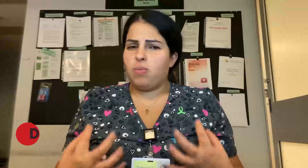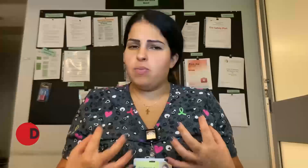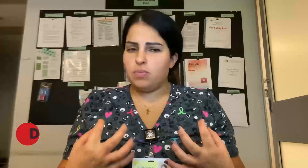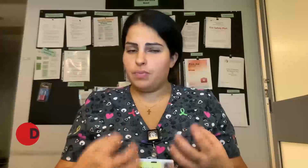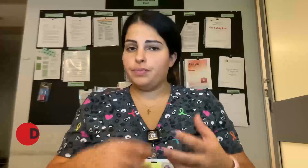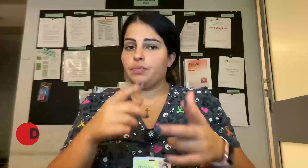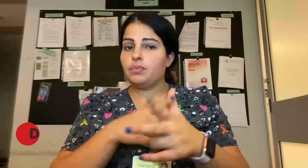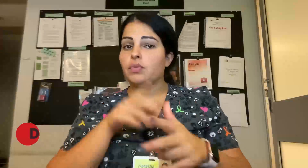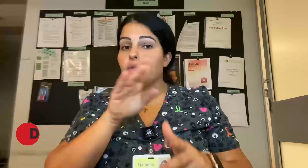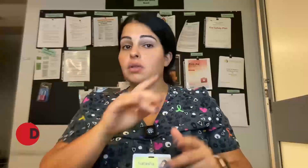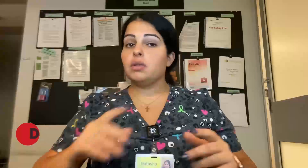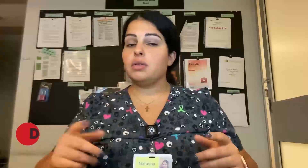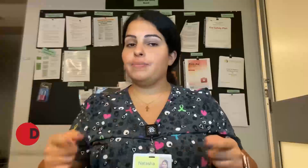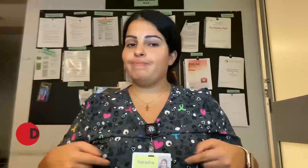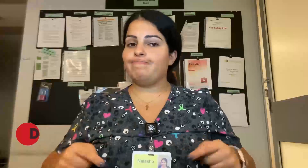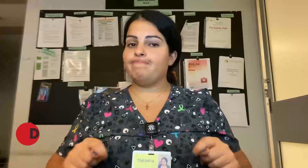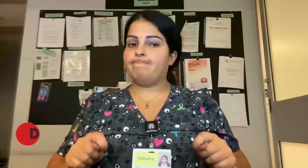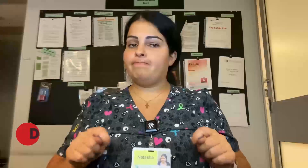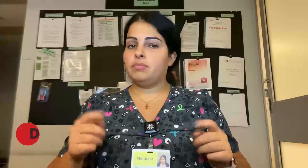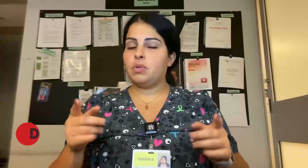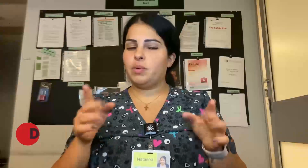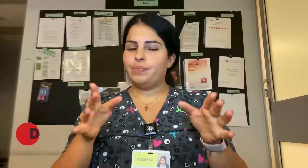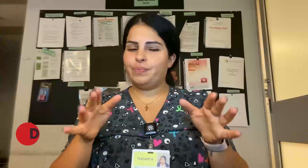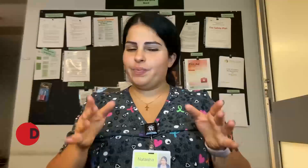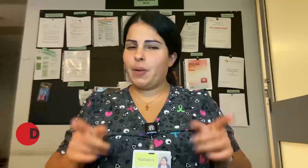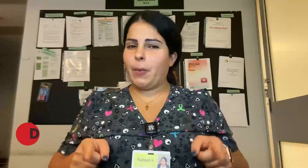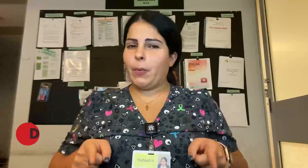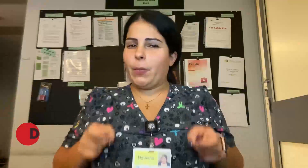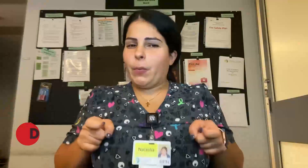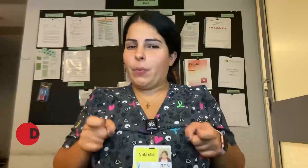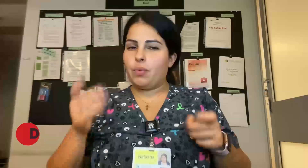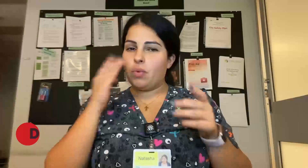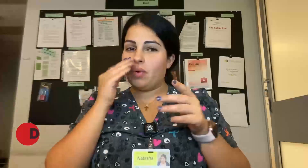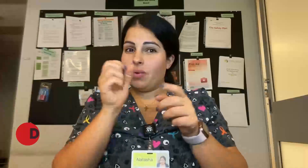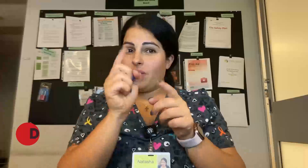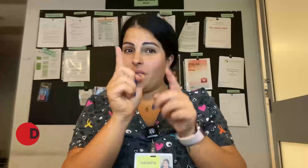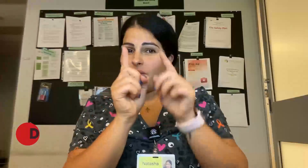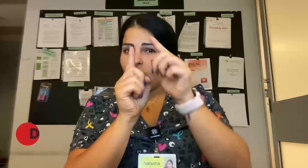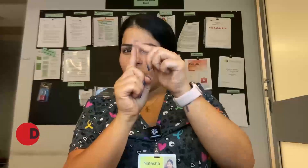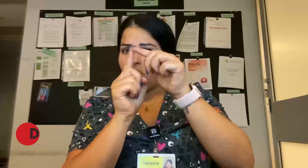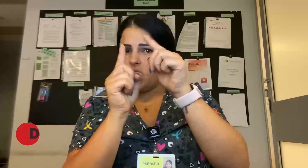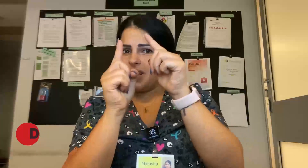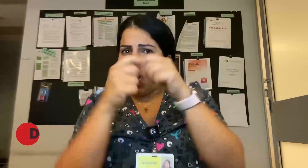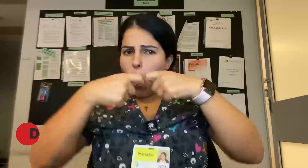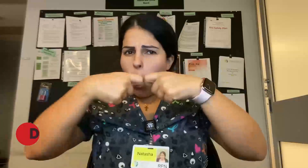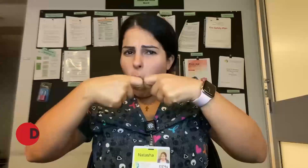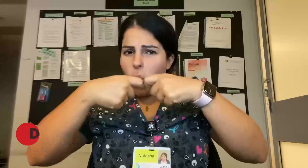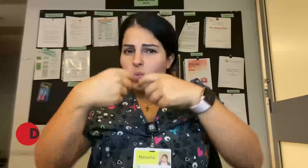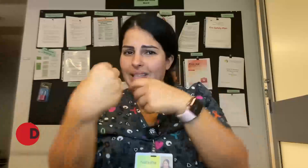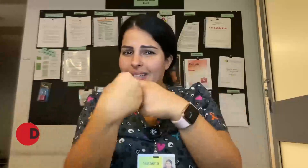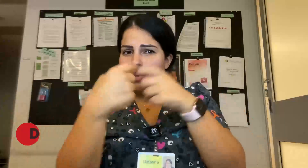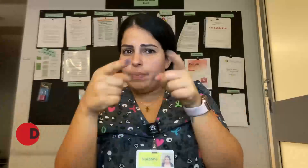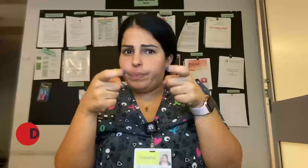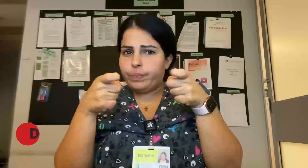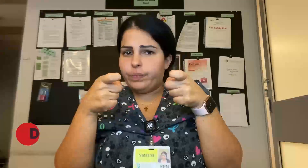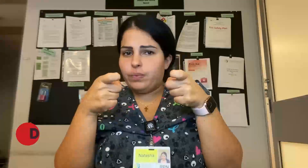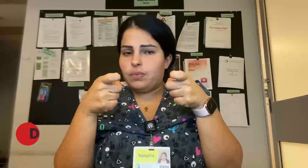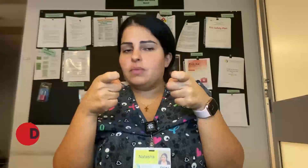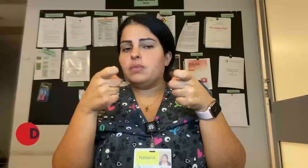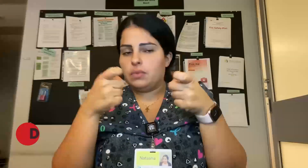nipple is turned inward and isn't normally positioned that way,